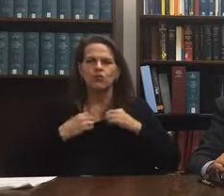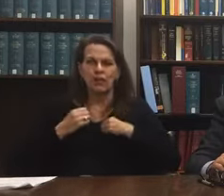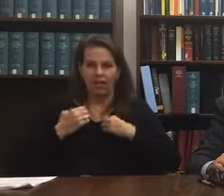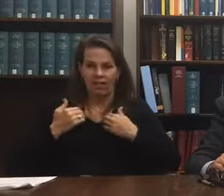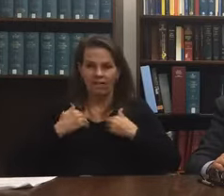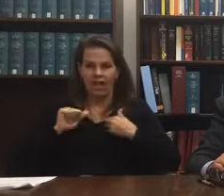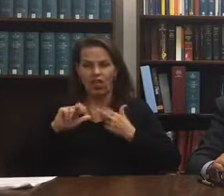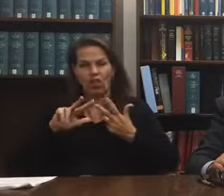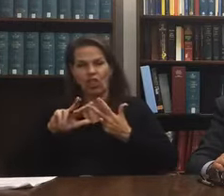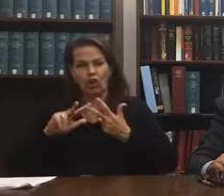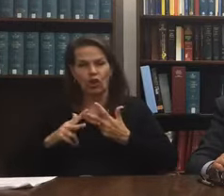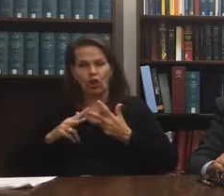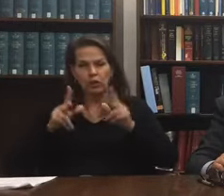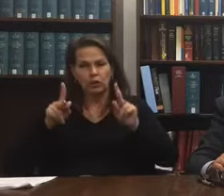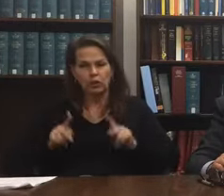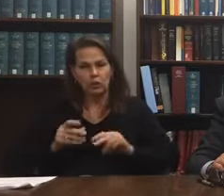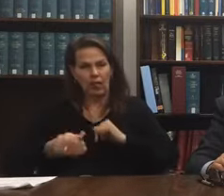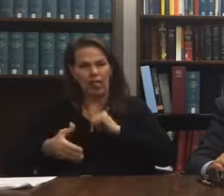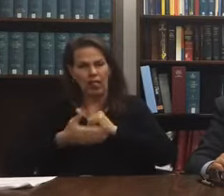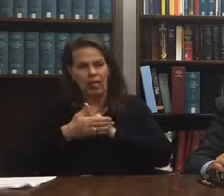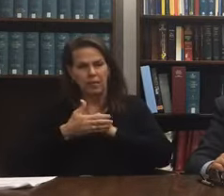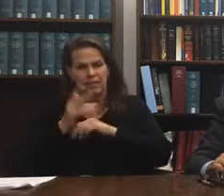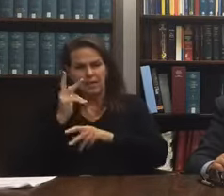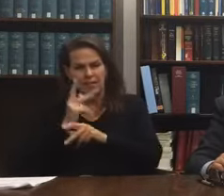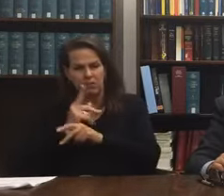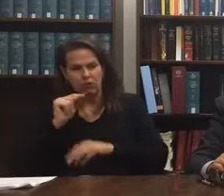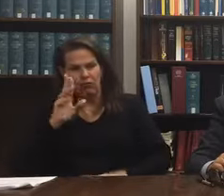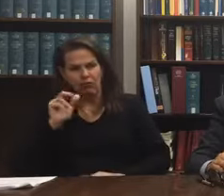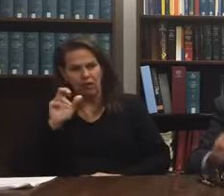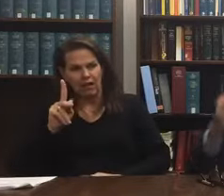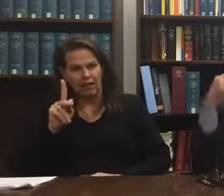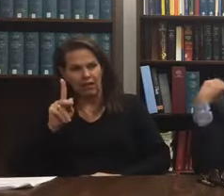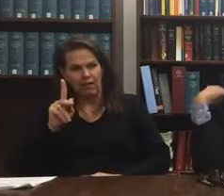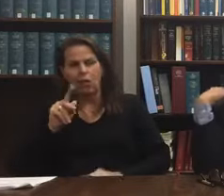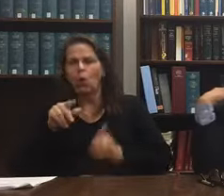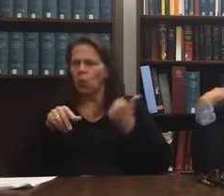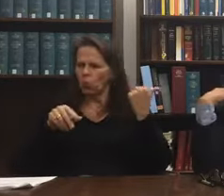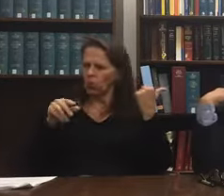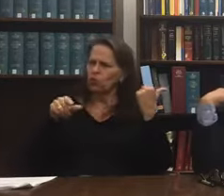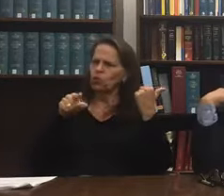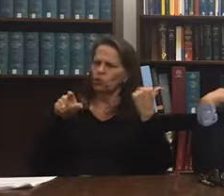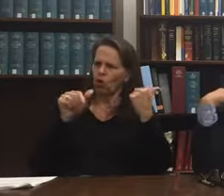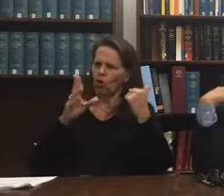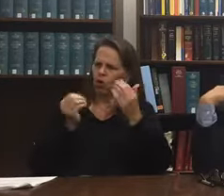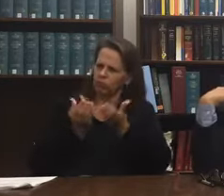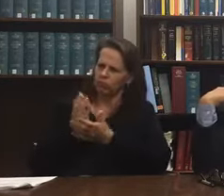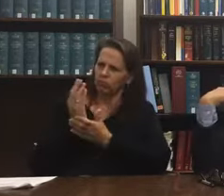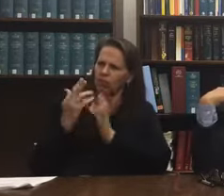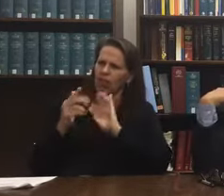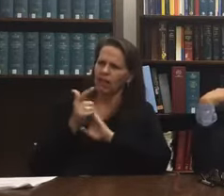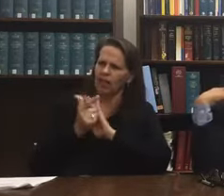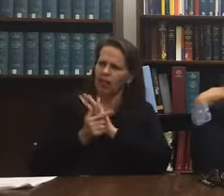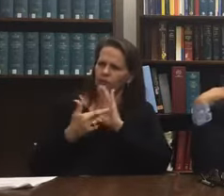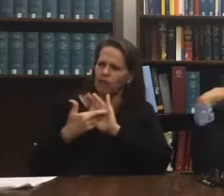party there to help keep track of those things yes and you're entitled to a legal representative and it doesn't have to be an attorney so you could have